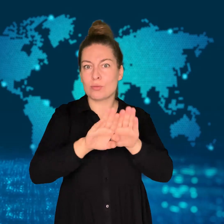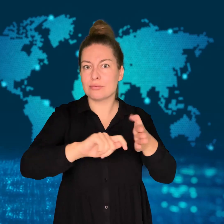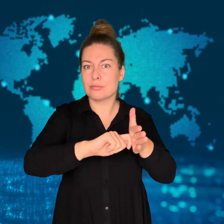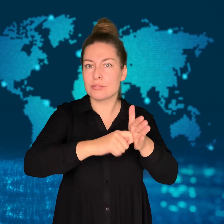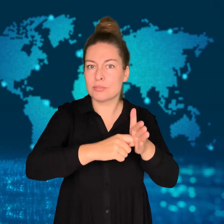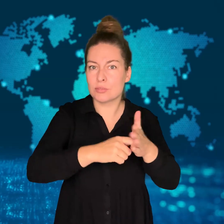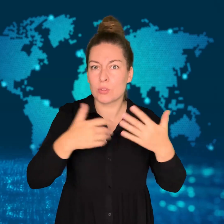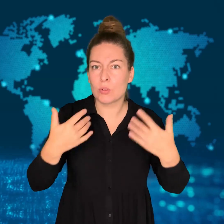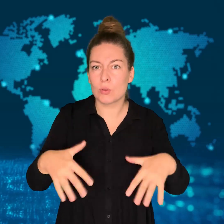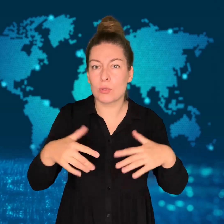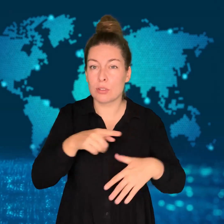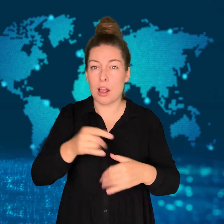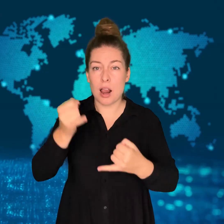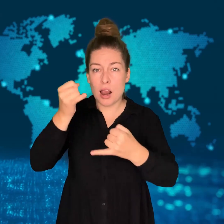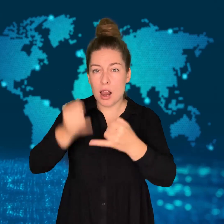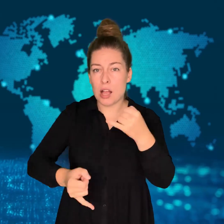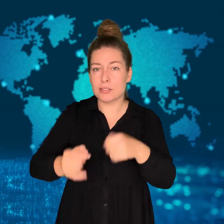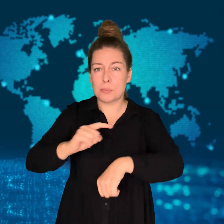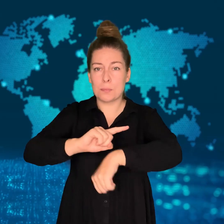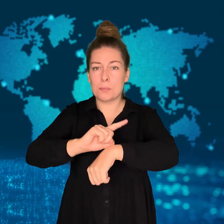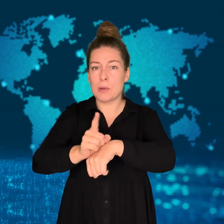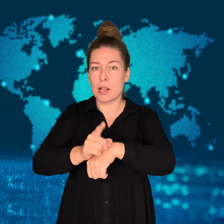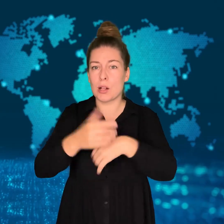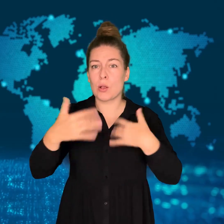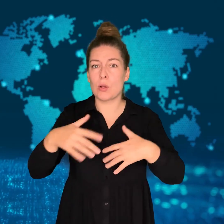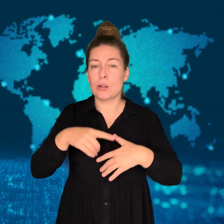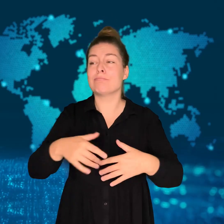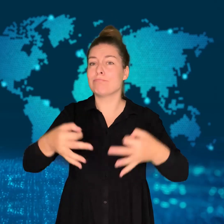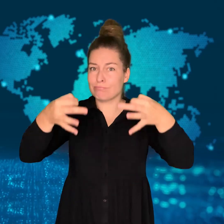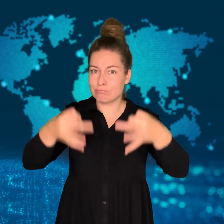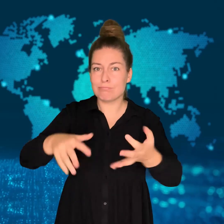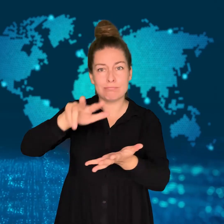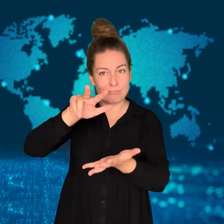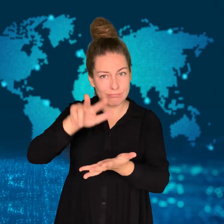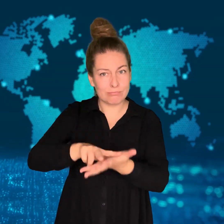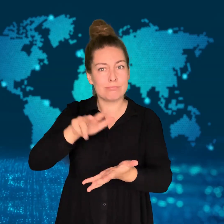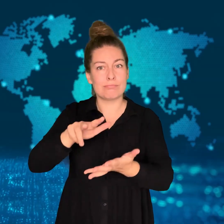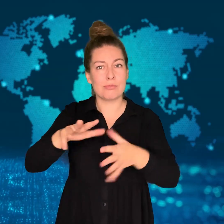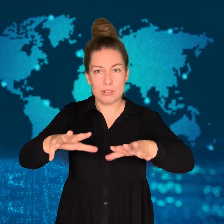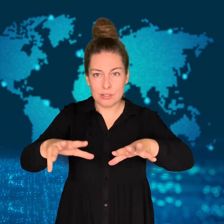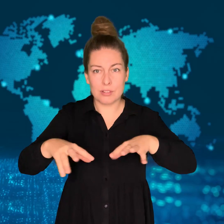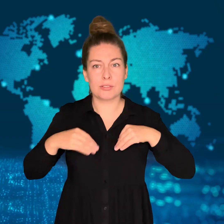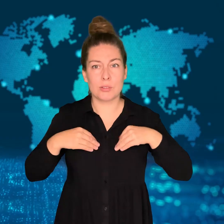The last minute resolution came after months of negotiations that